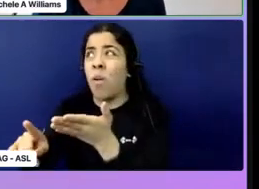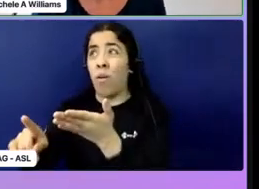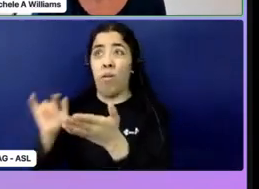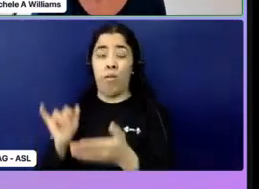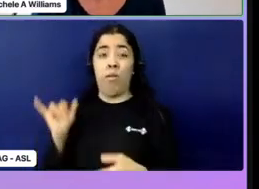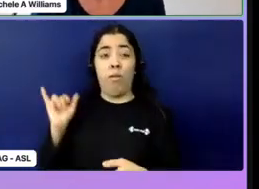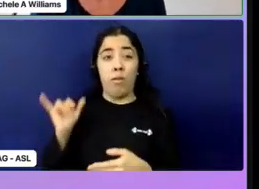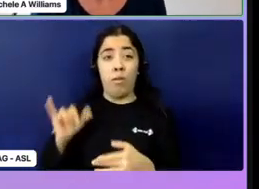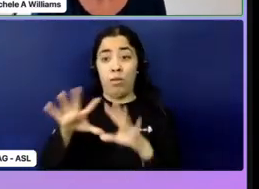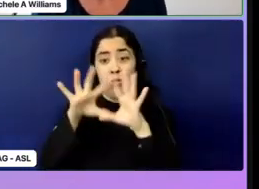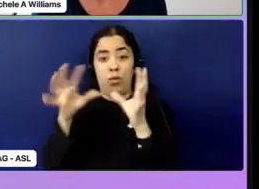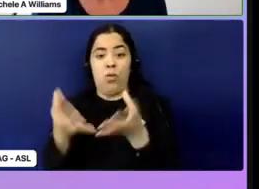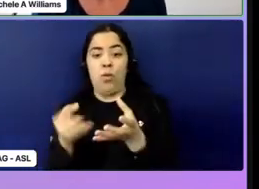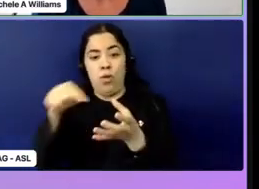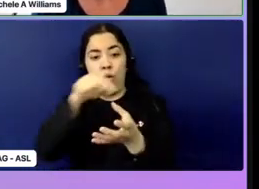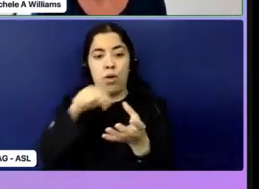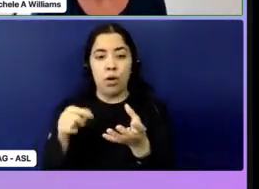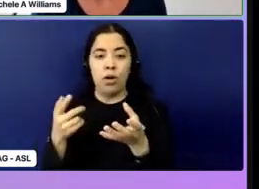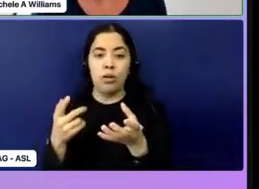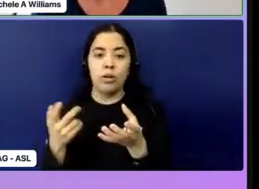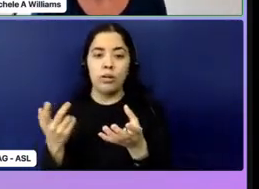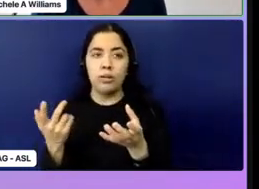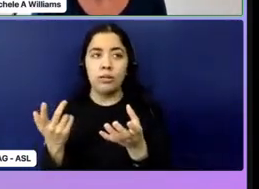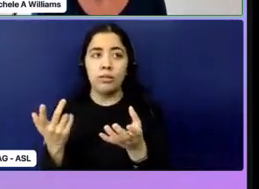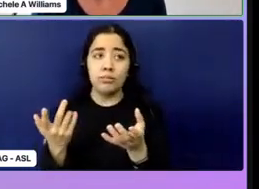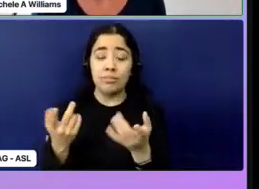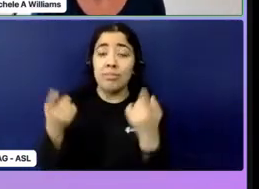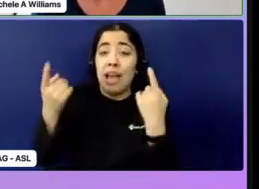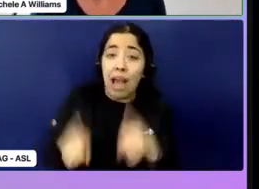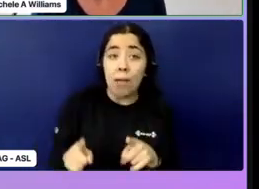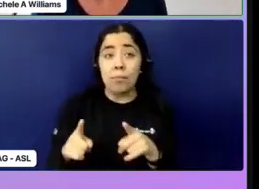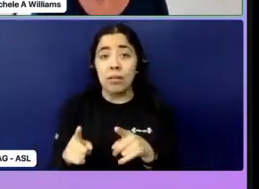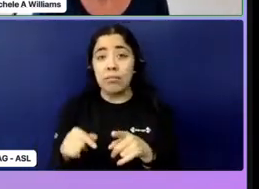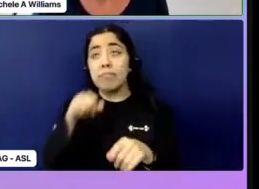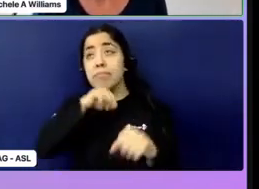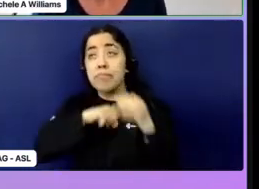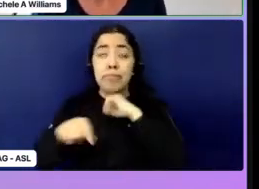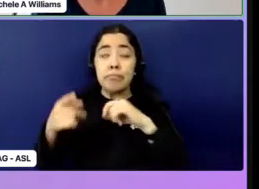you are going to get into, you may again find that the world